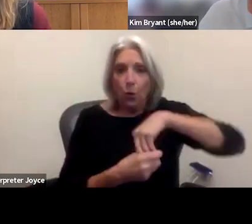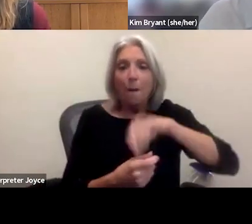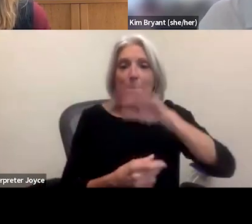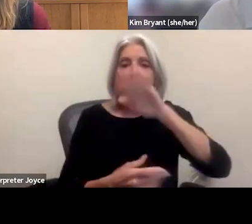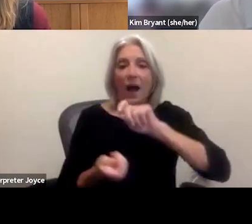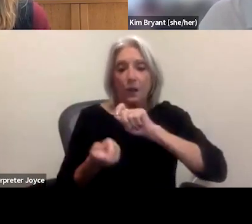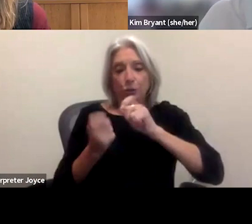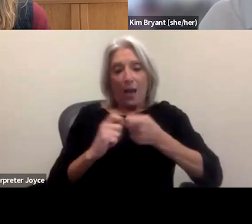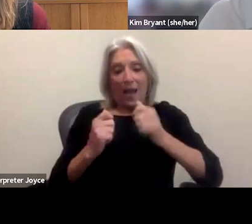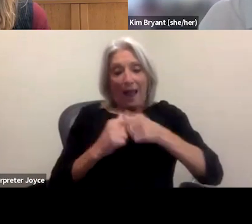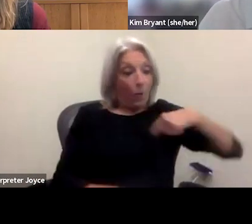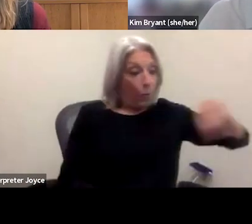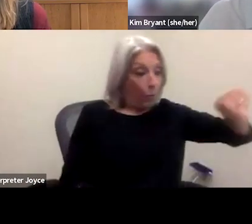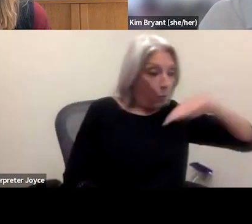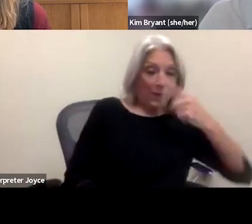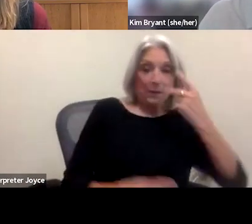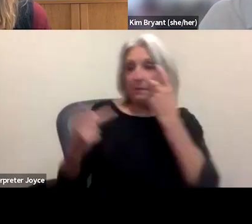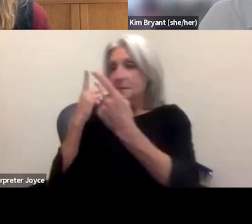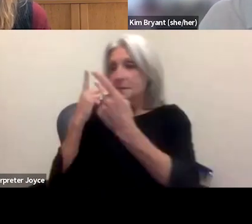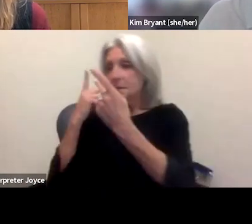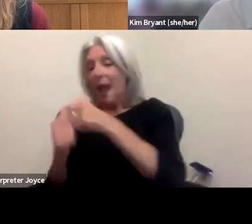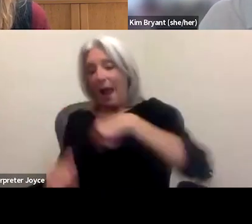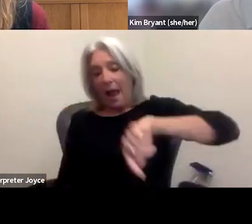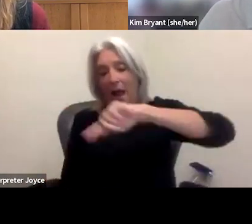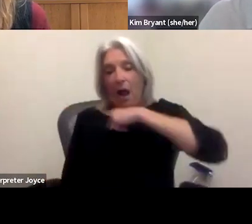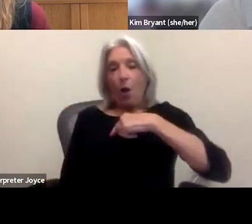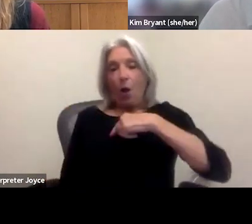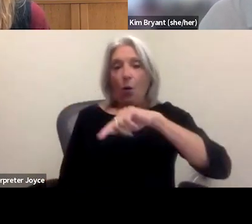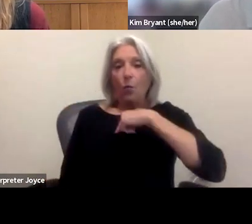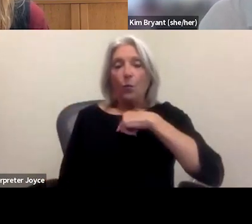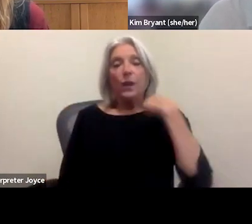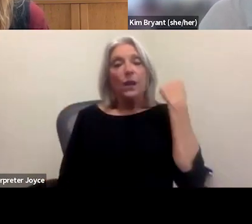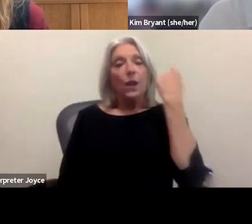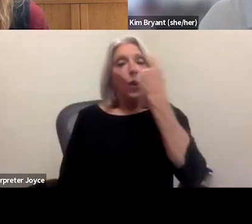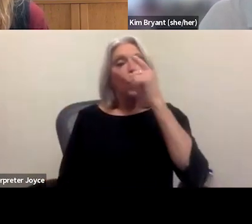and how we appear to look less disabled in order to be included.